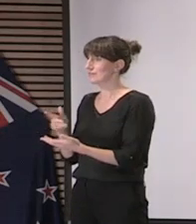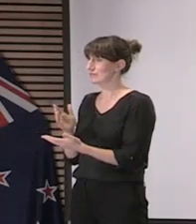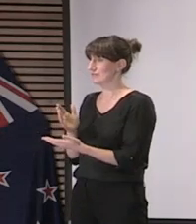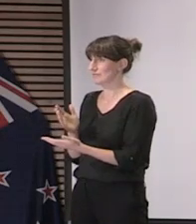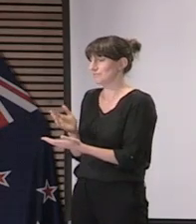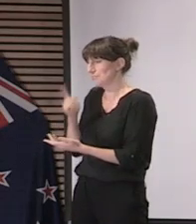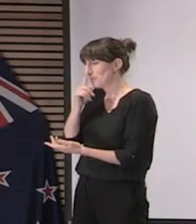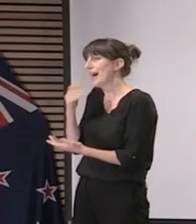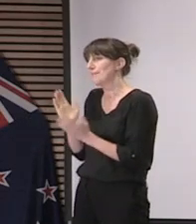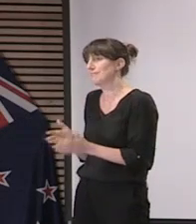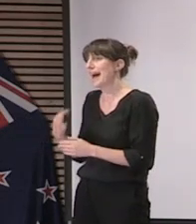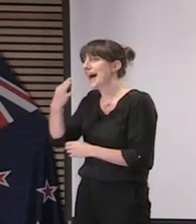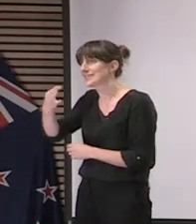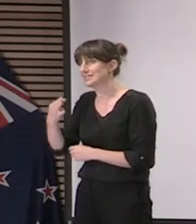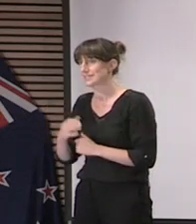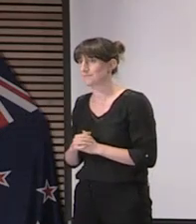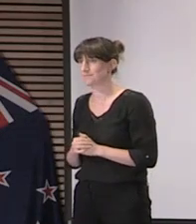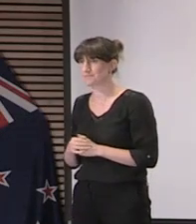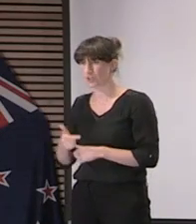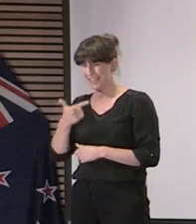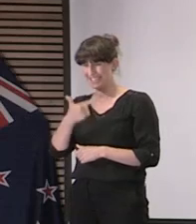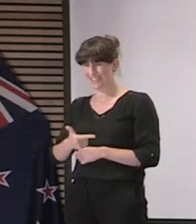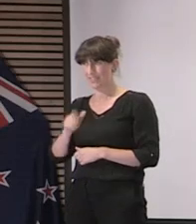We want to wrap around people that need that help. That's